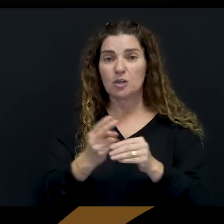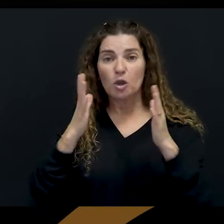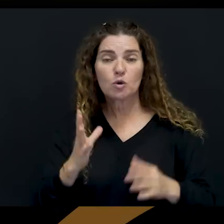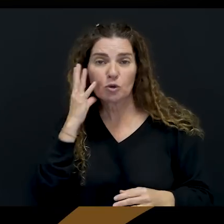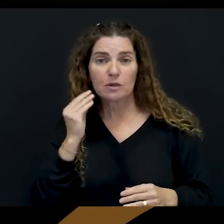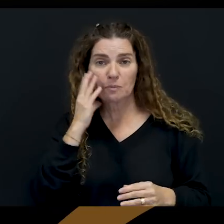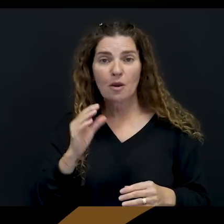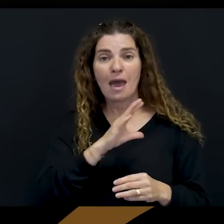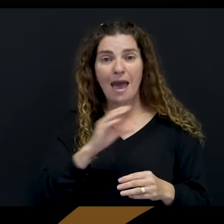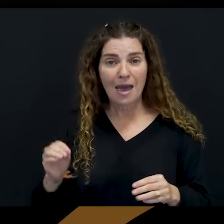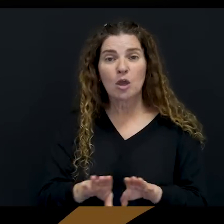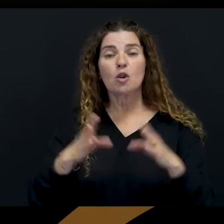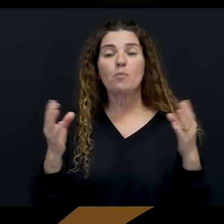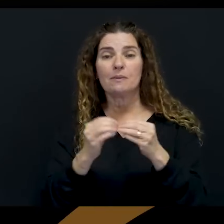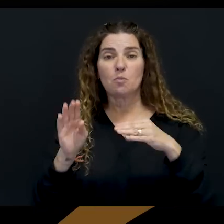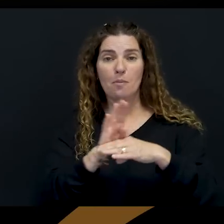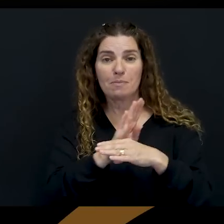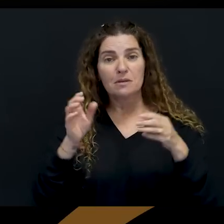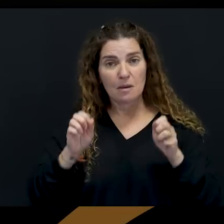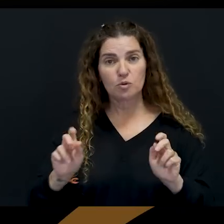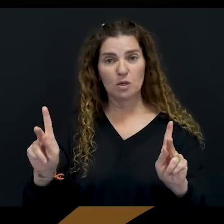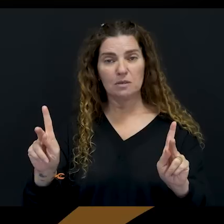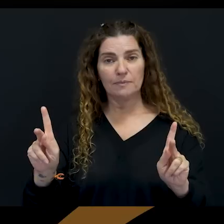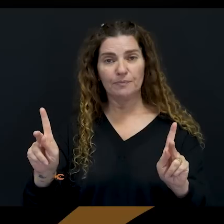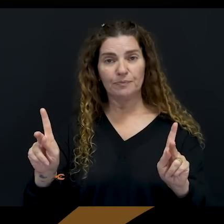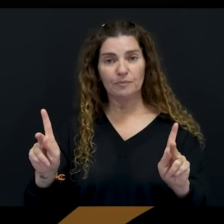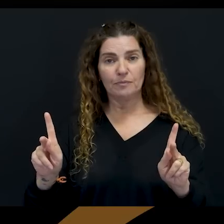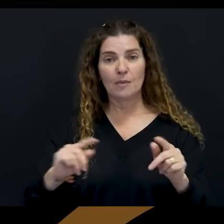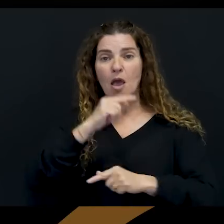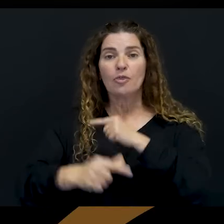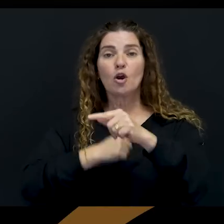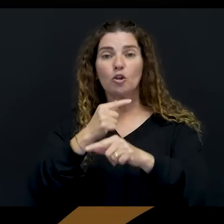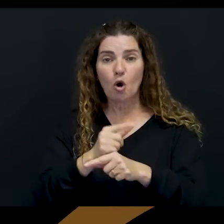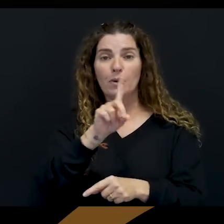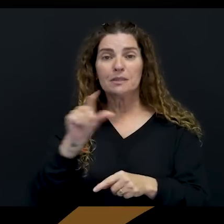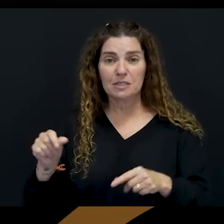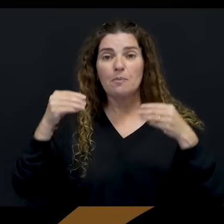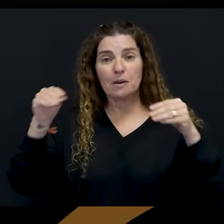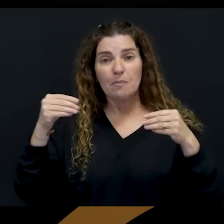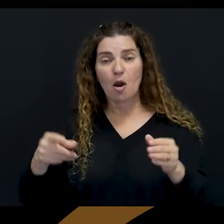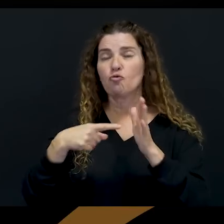and unlocks vast market opportunities. The global disability market represents a staggering